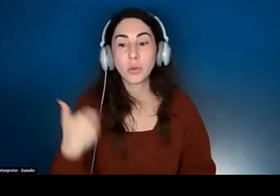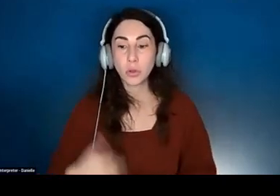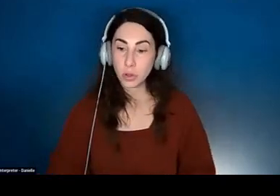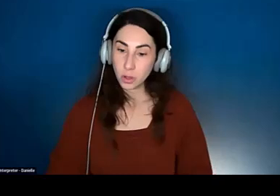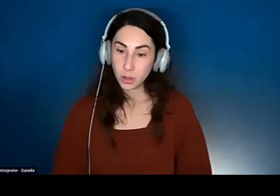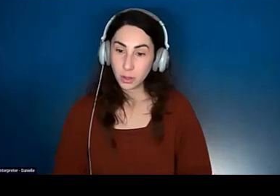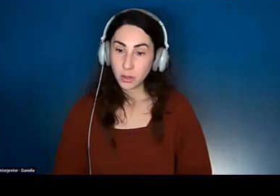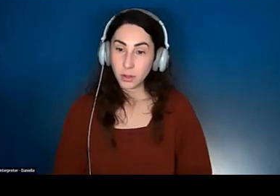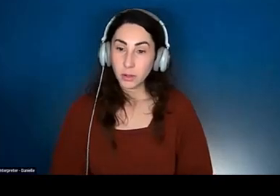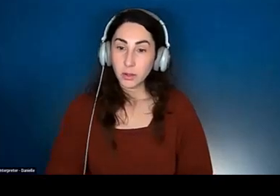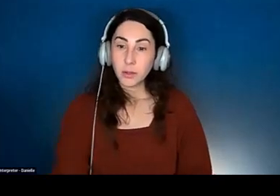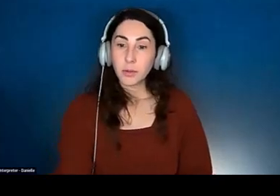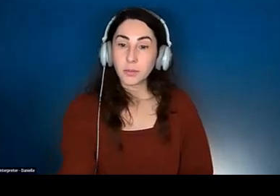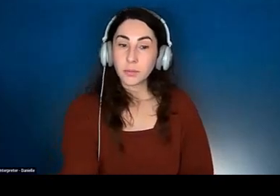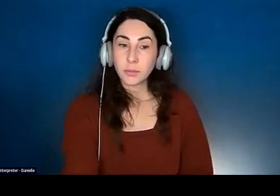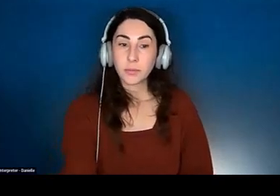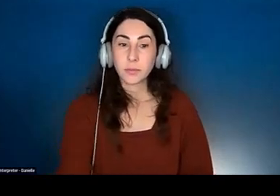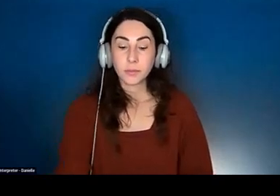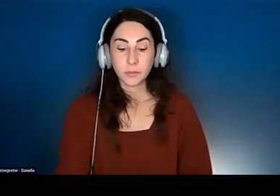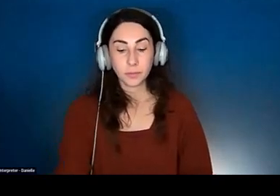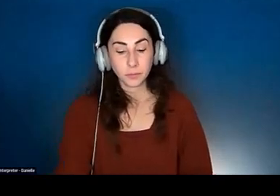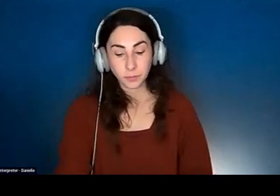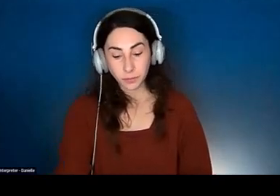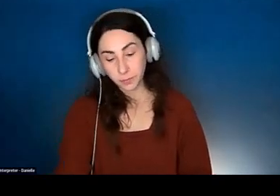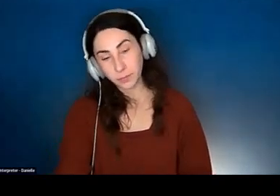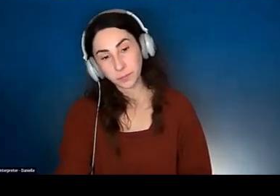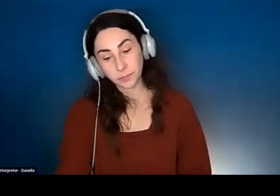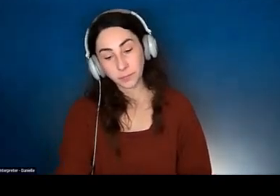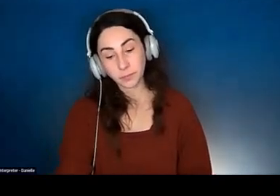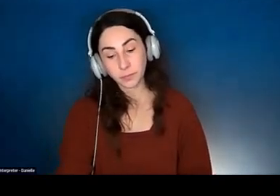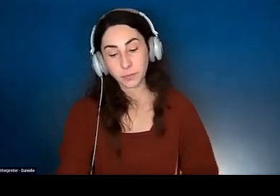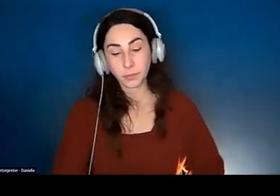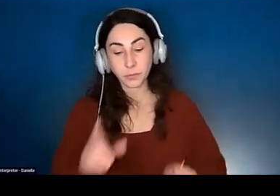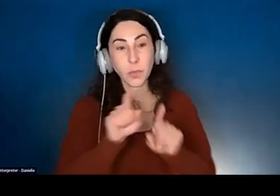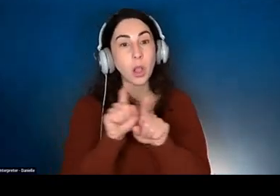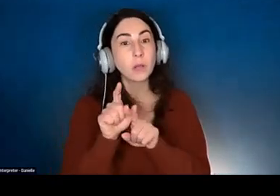state folks on this call, if you're able, we would